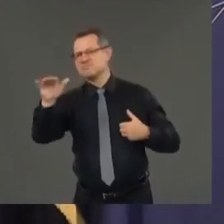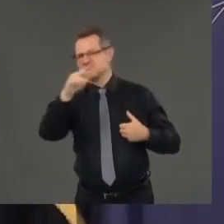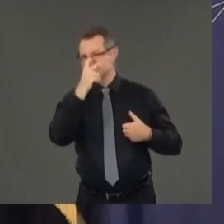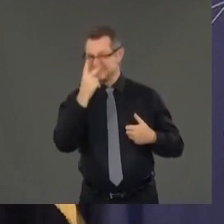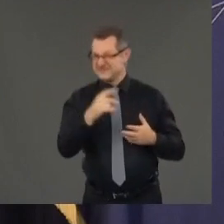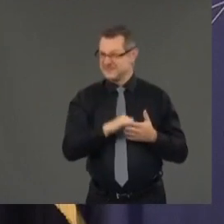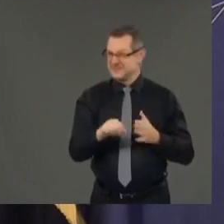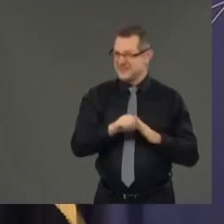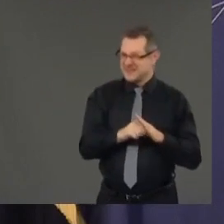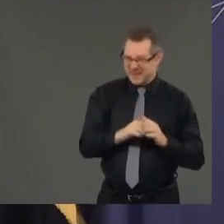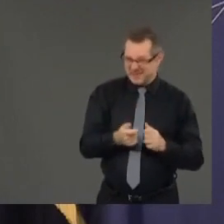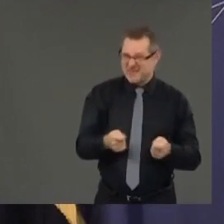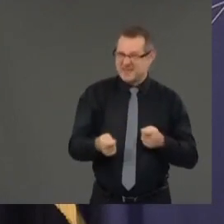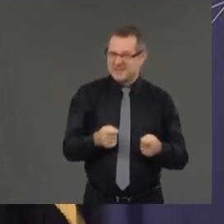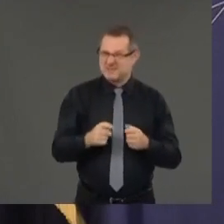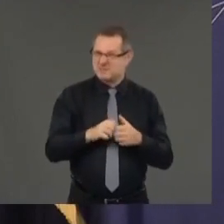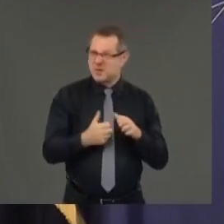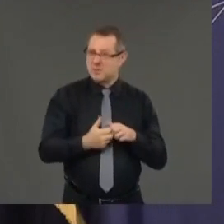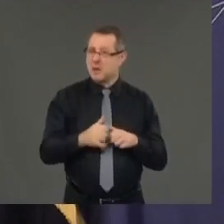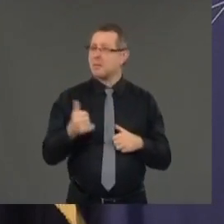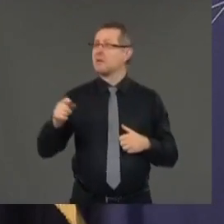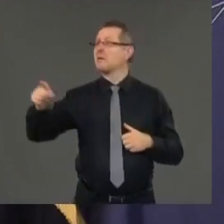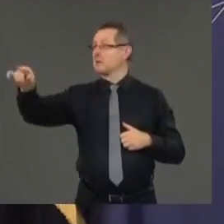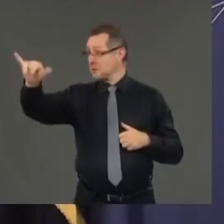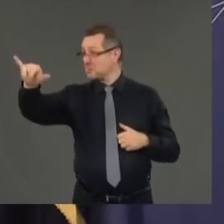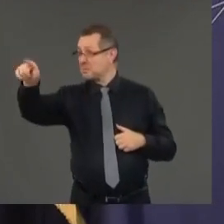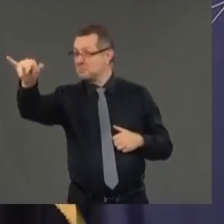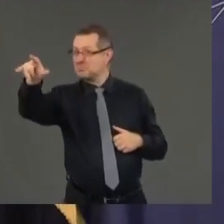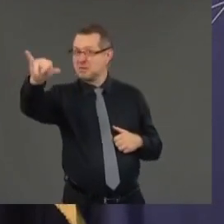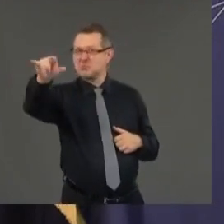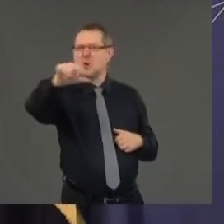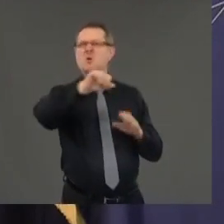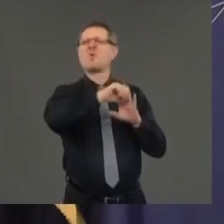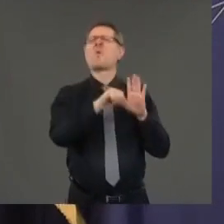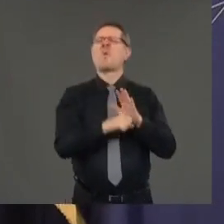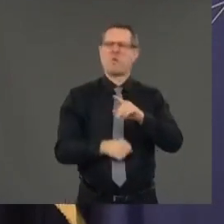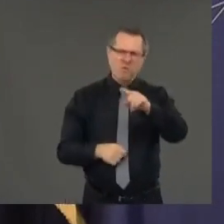LONG. YOU LOOK AT HOW NEW YORKERS